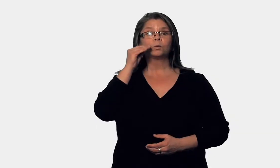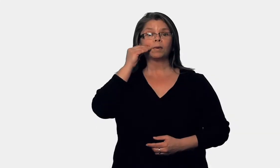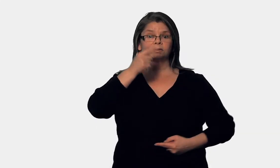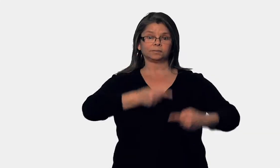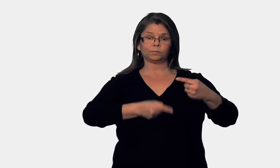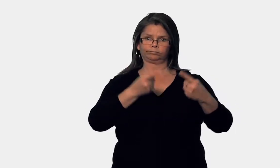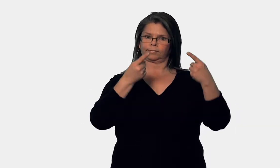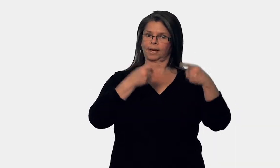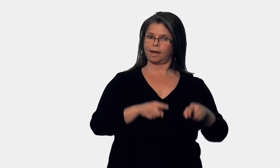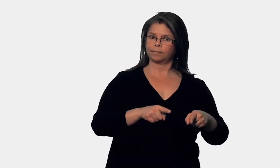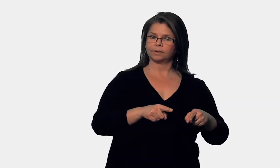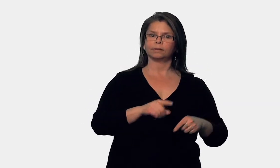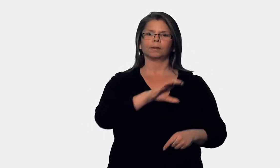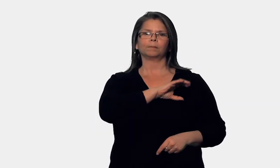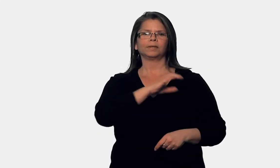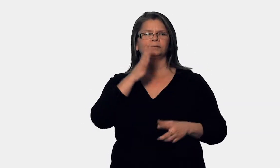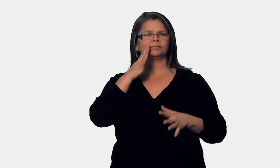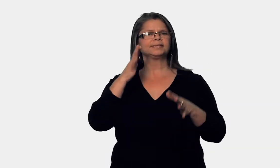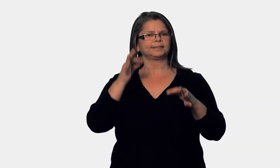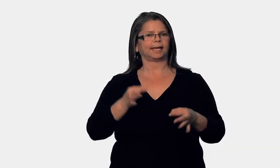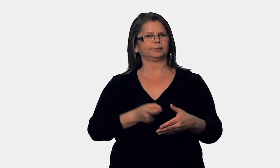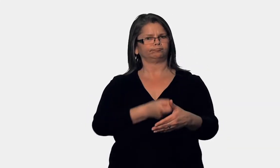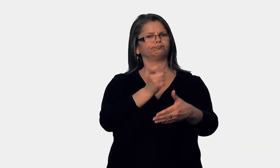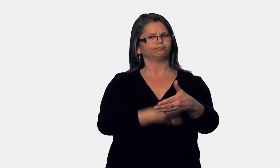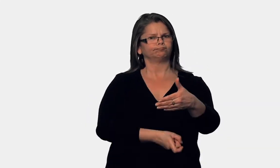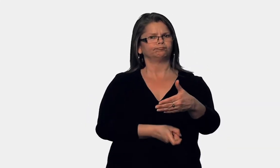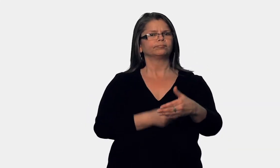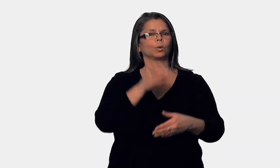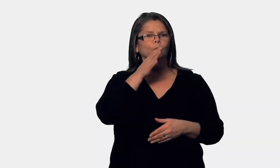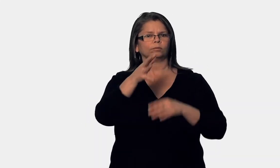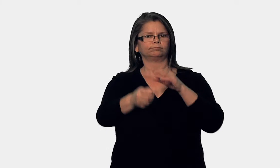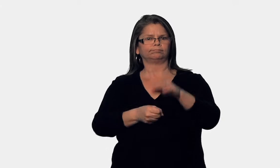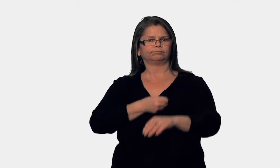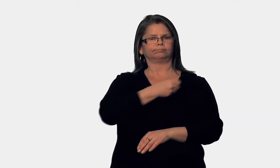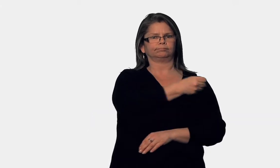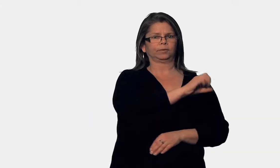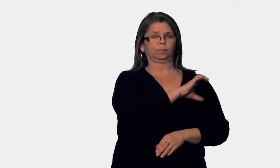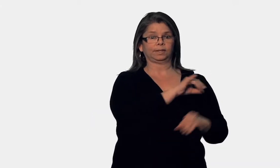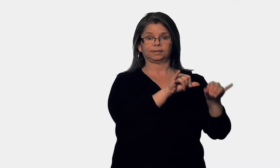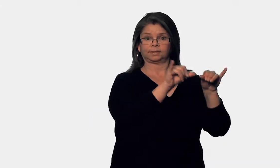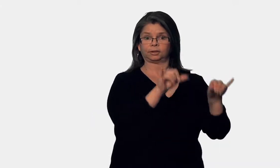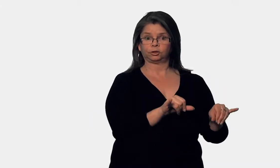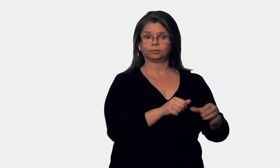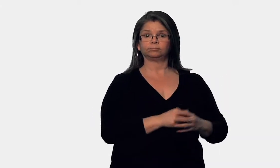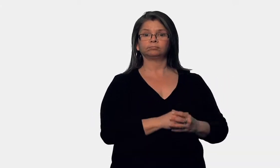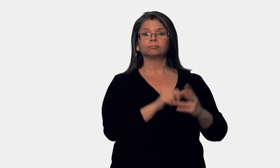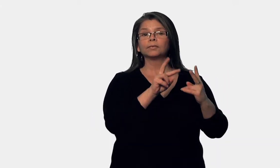If police lay an assault charge arising from a domestic dispute, they will take the accused to the police station.